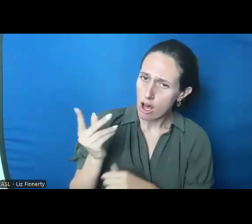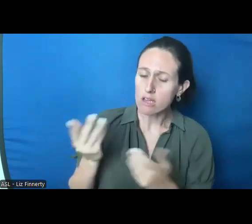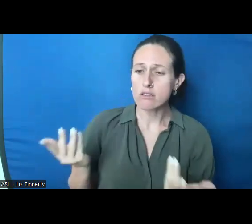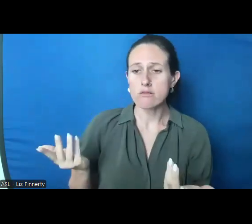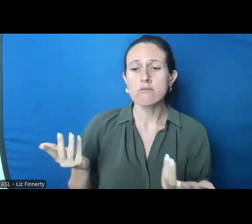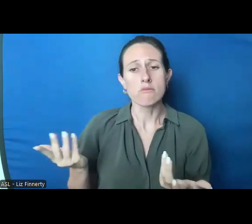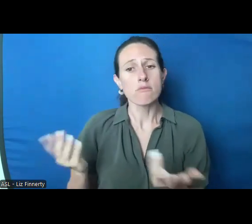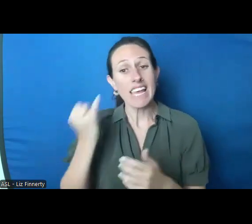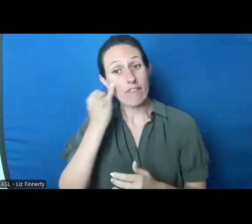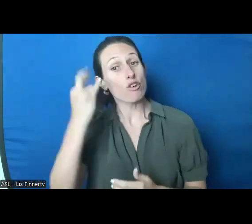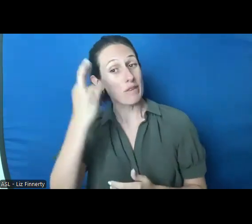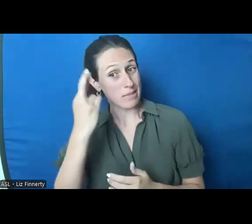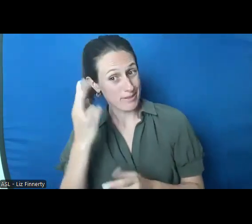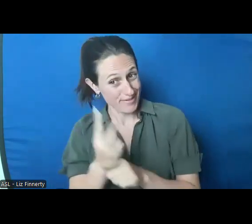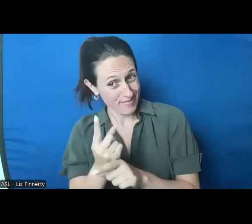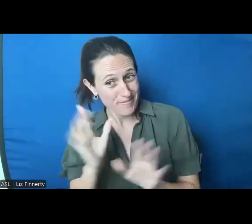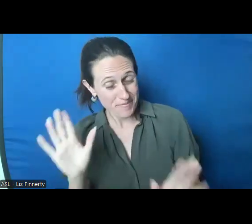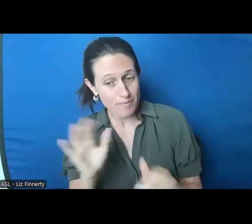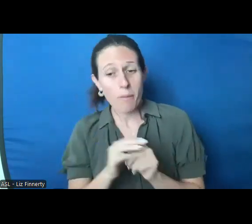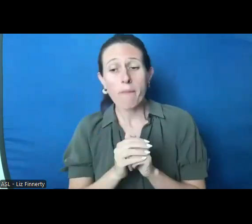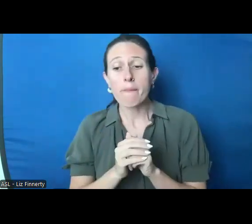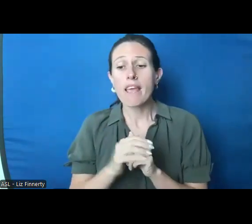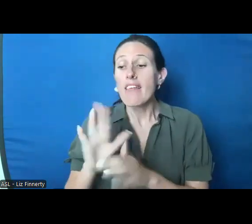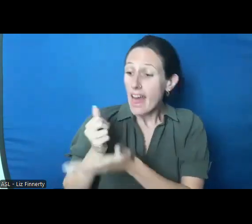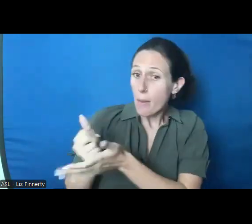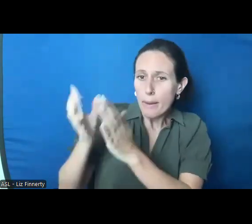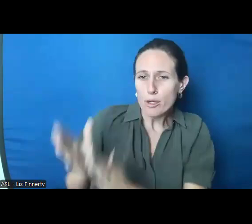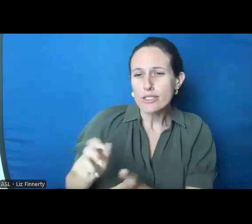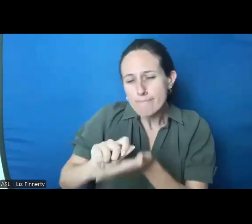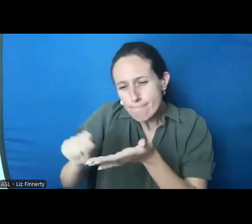as it was reasonable and they helped them draft a letter to their landlord to effectively